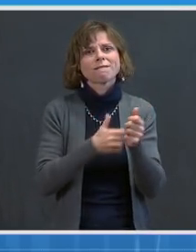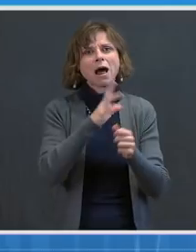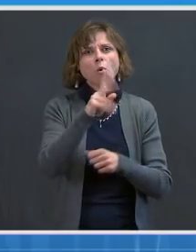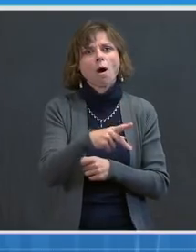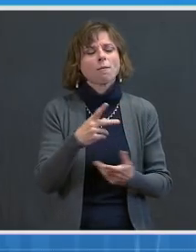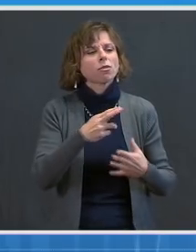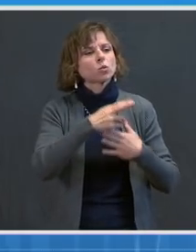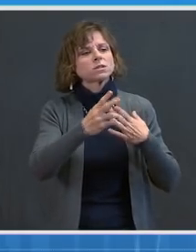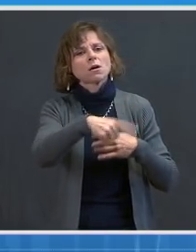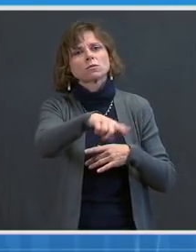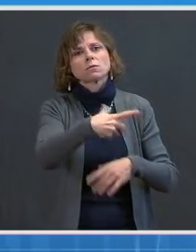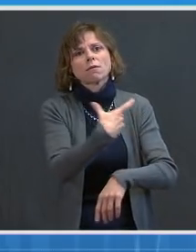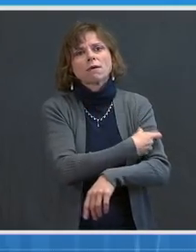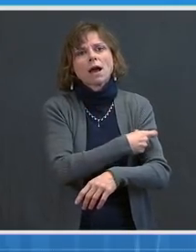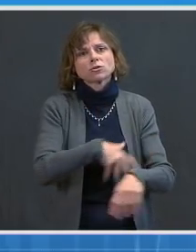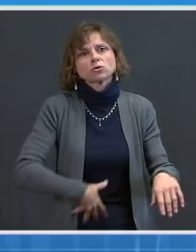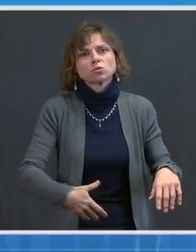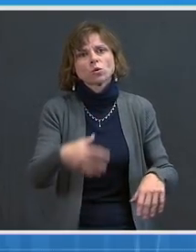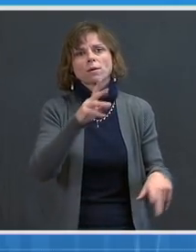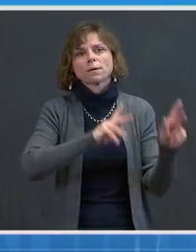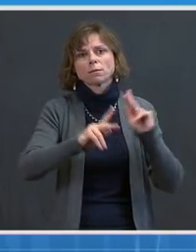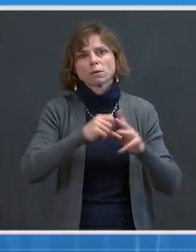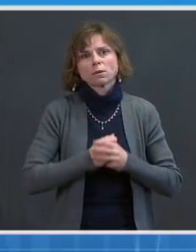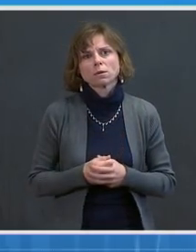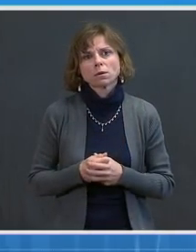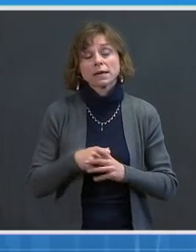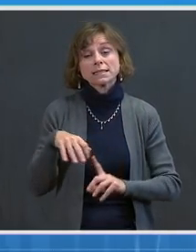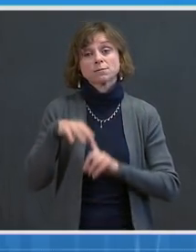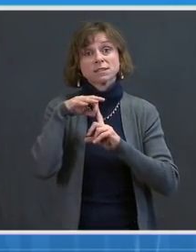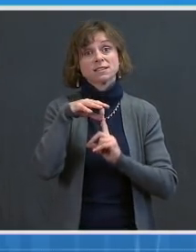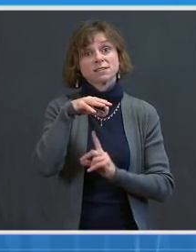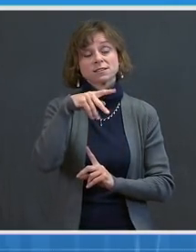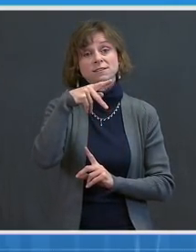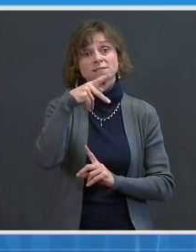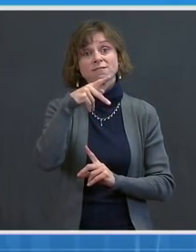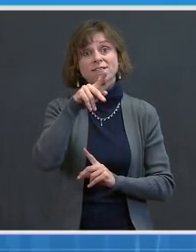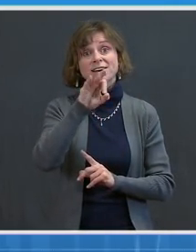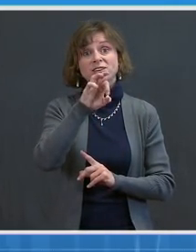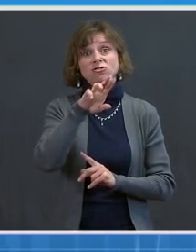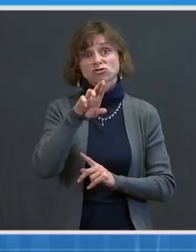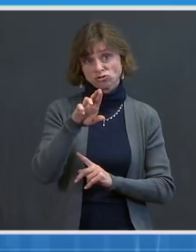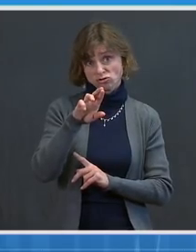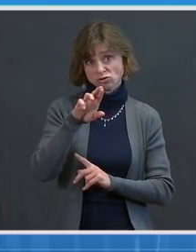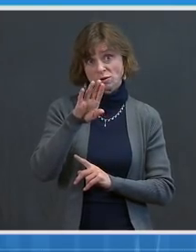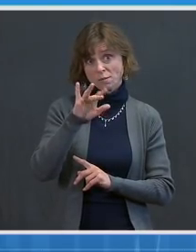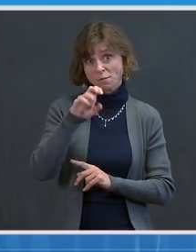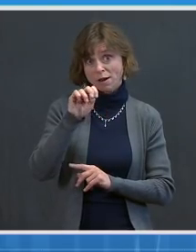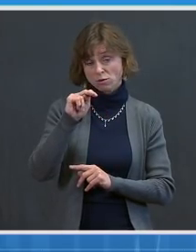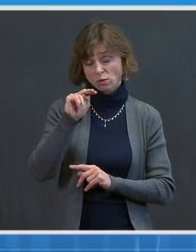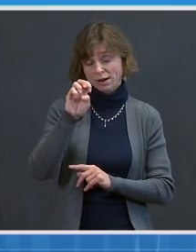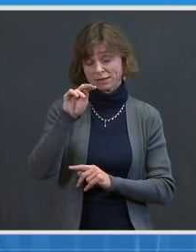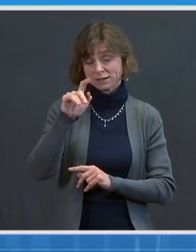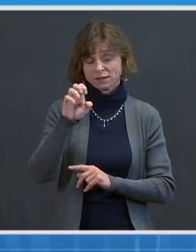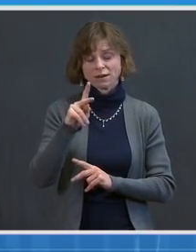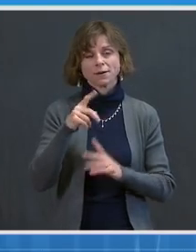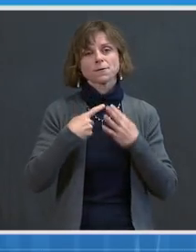Specifically, in one case, Pfizer-BioNTech has launched a randomized placebo-controlled study